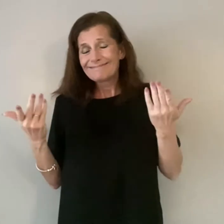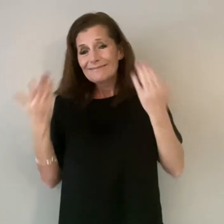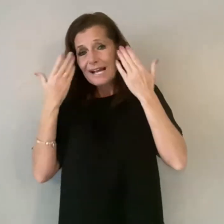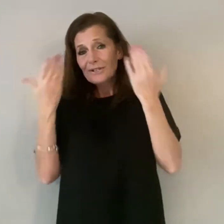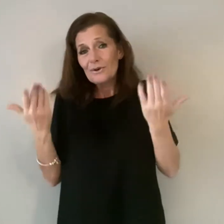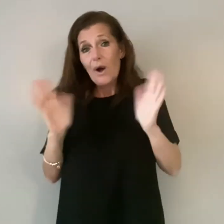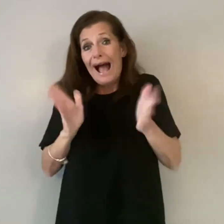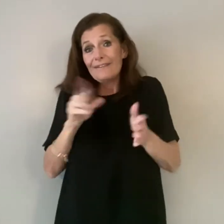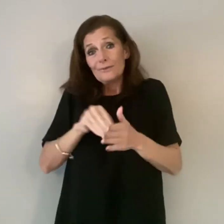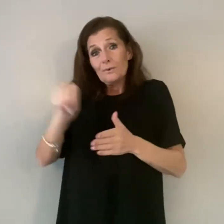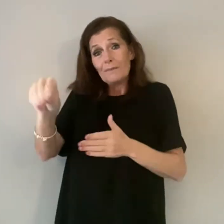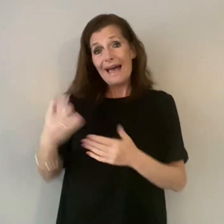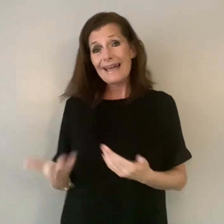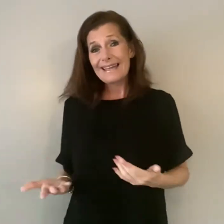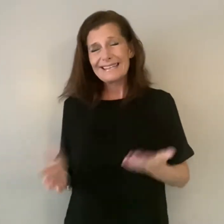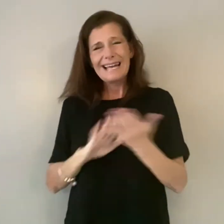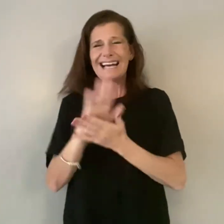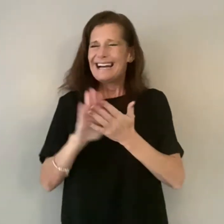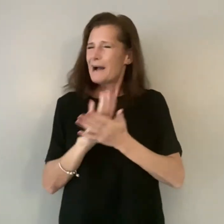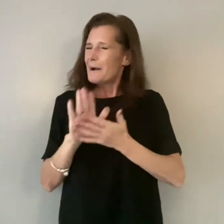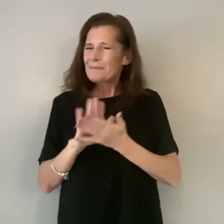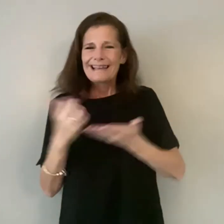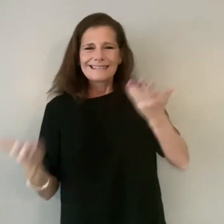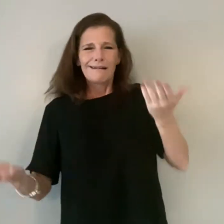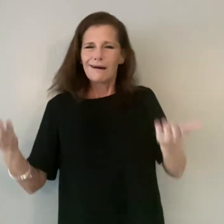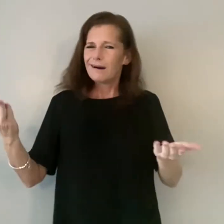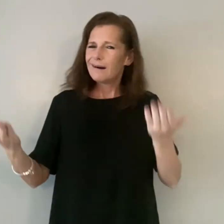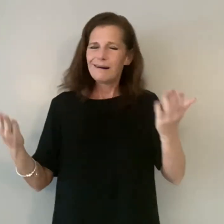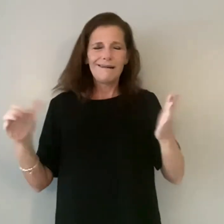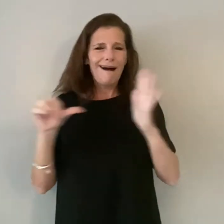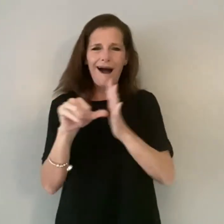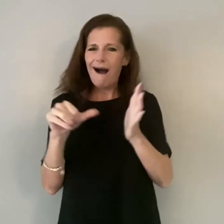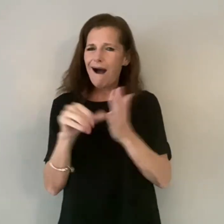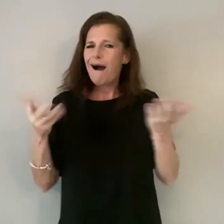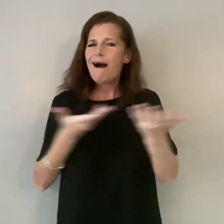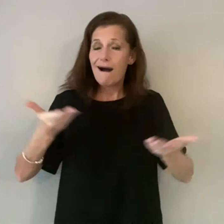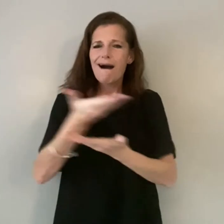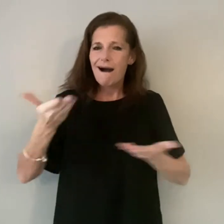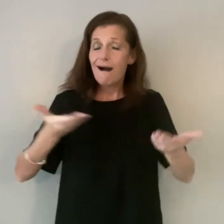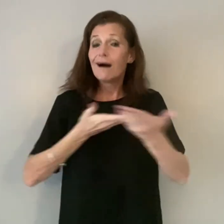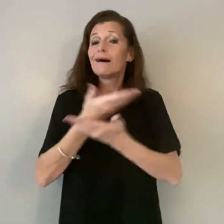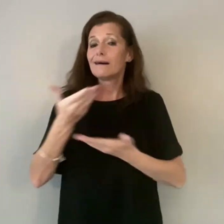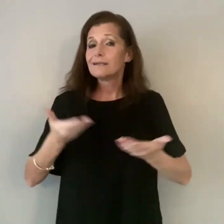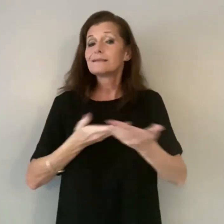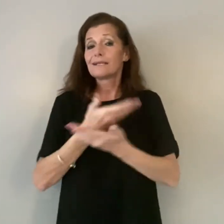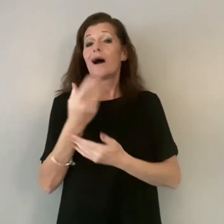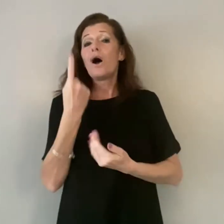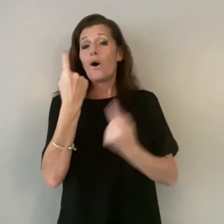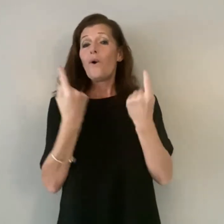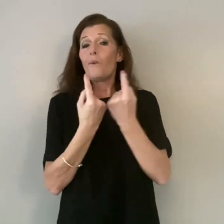there'll be some recommends here. So it's a really important discussion. We're gonna start having actually one of the points of